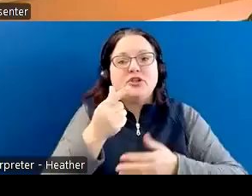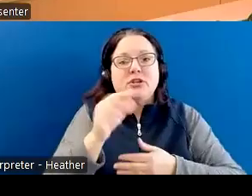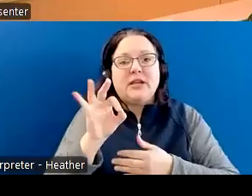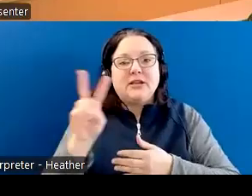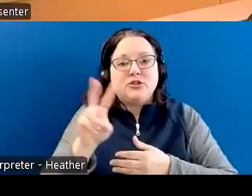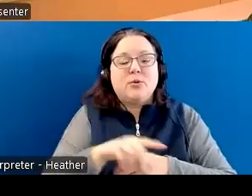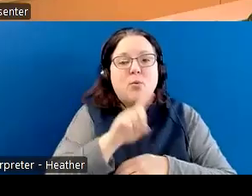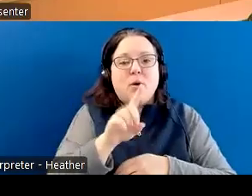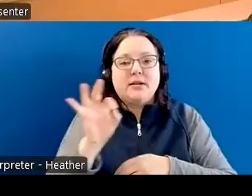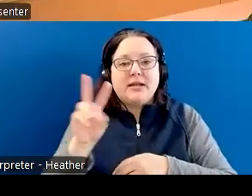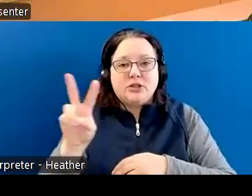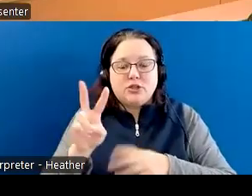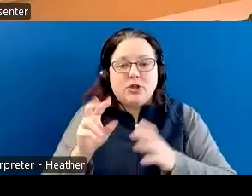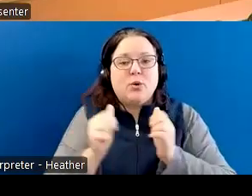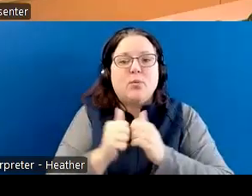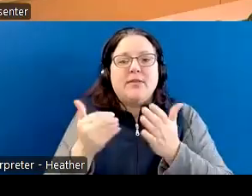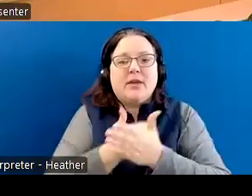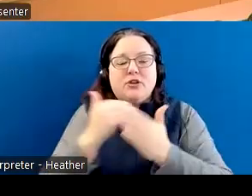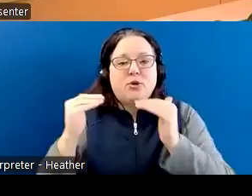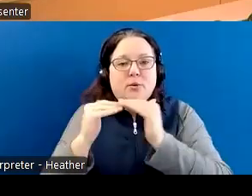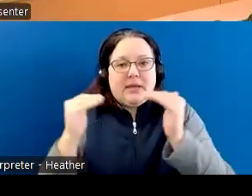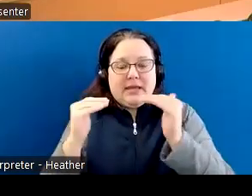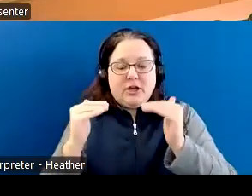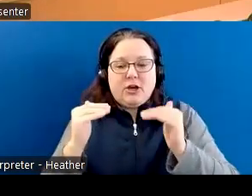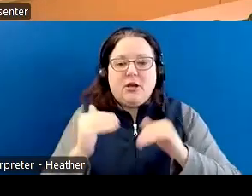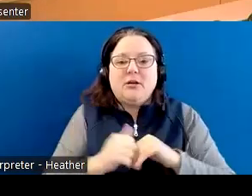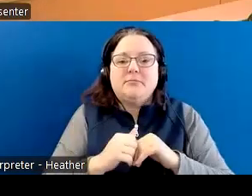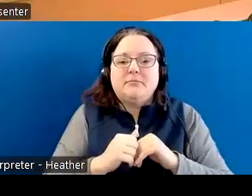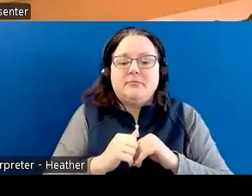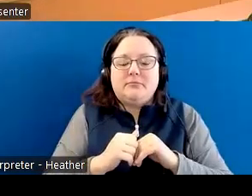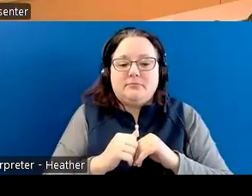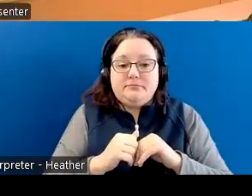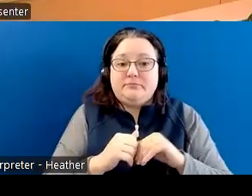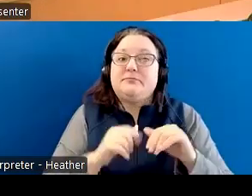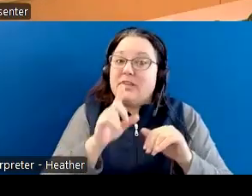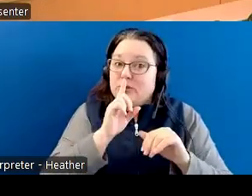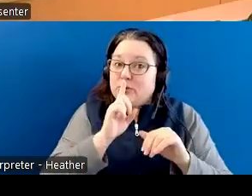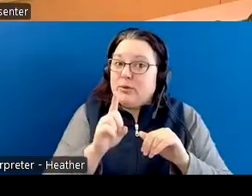incredible Ariana, our new peer six to 12 months, not sure, but um it has been such a gift um to